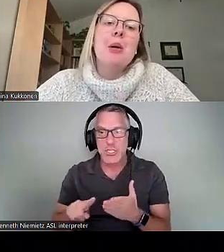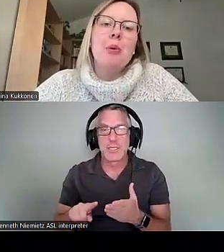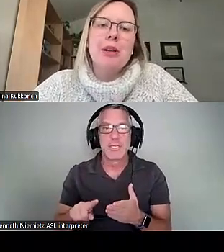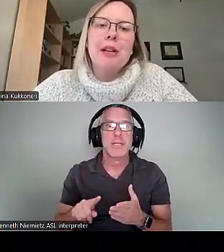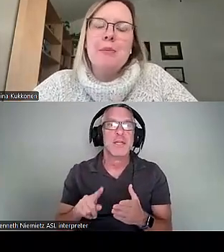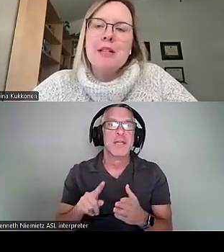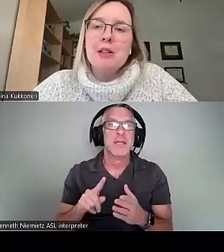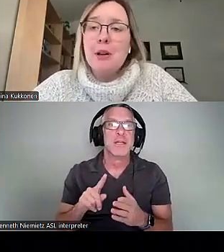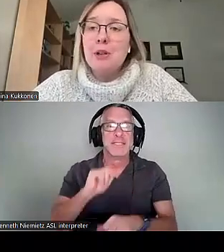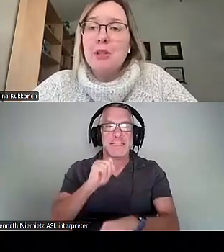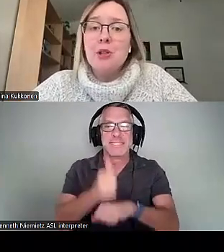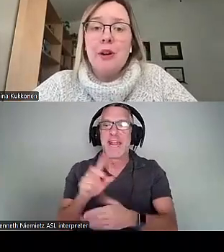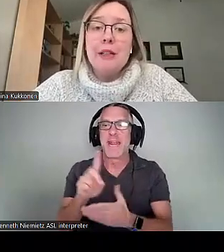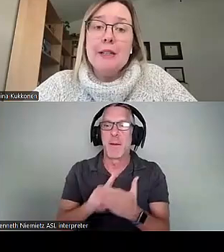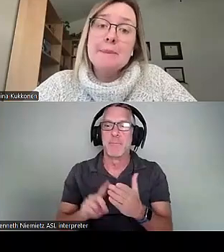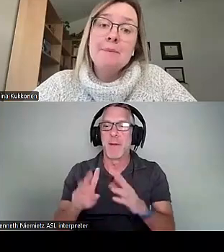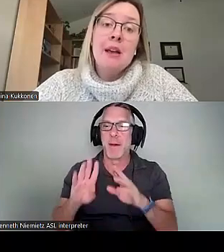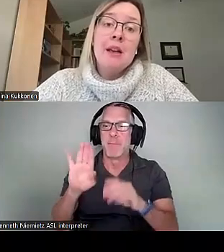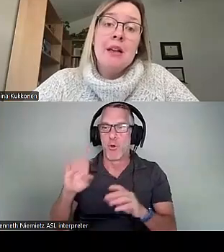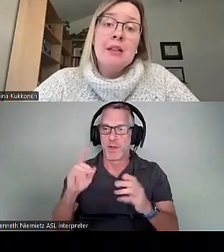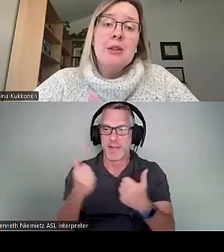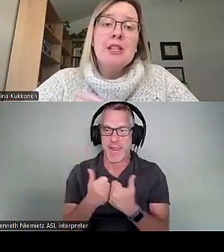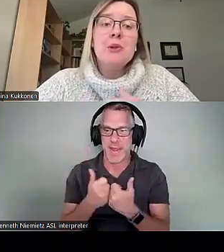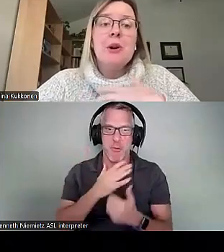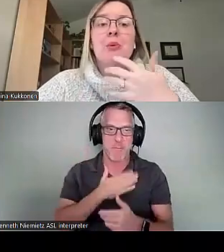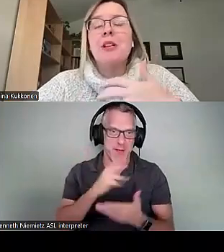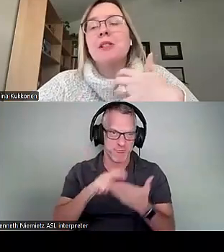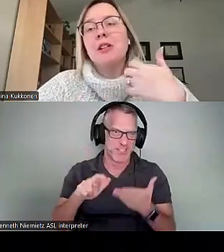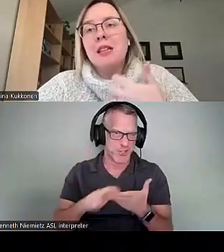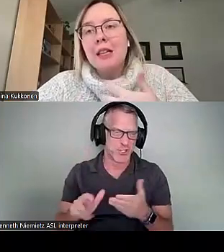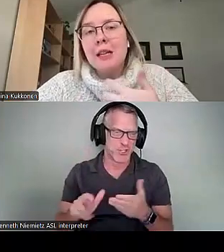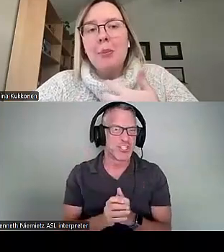board game based on my research findings. So this is where I really started to think